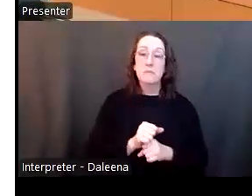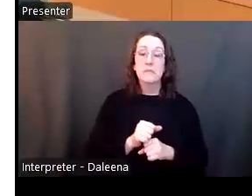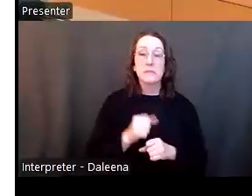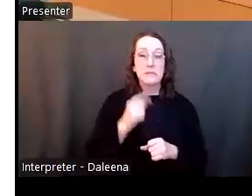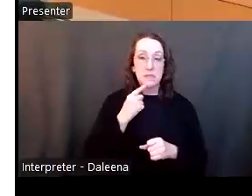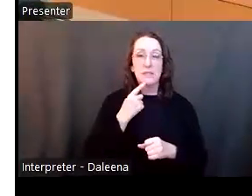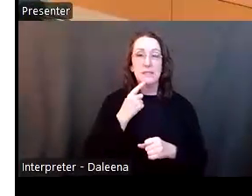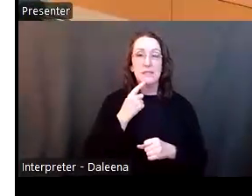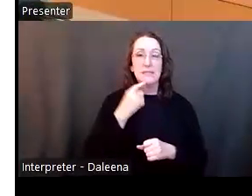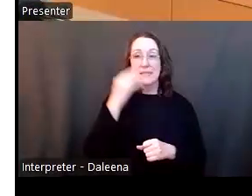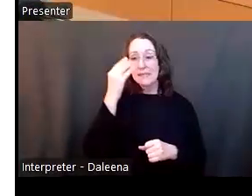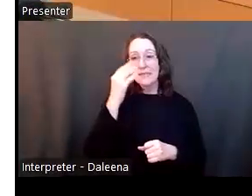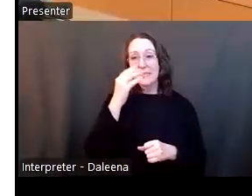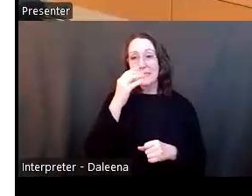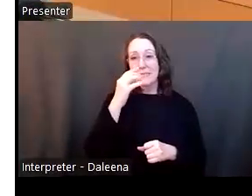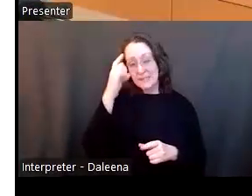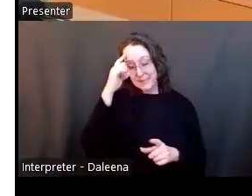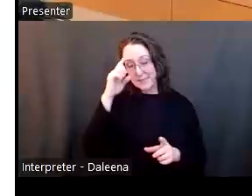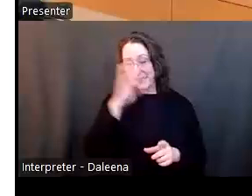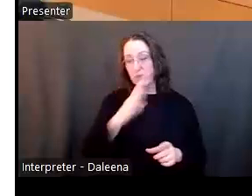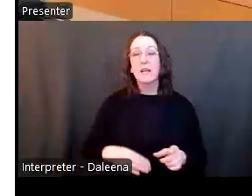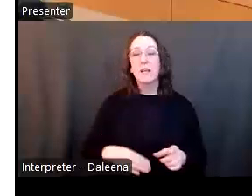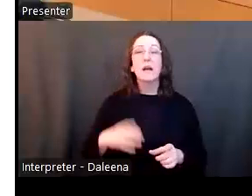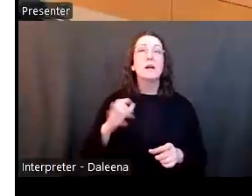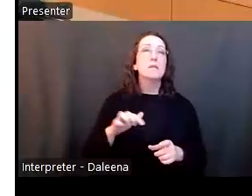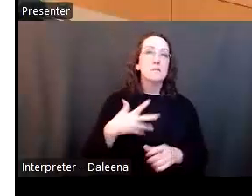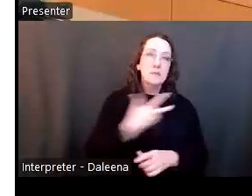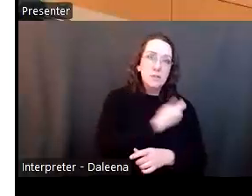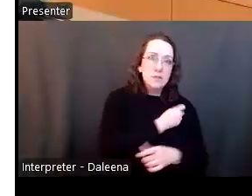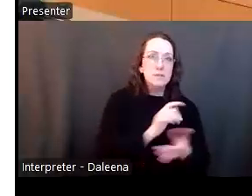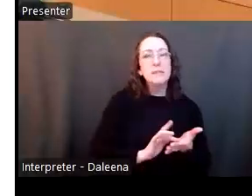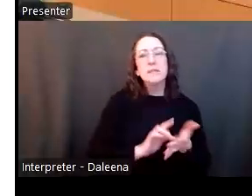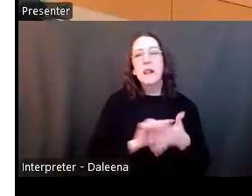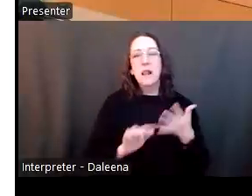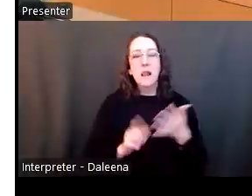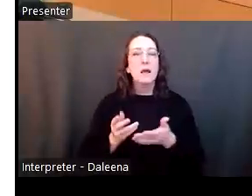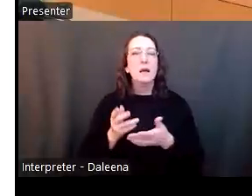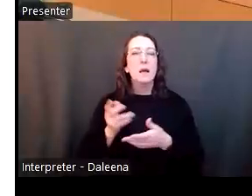some of them are getting injection medications and the primary care providers are struggling